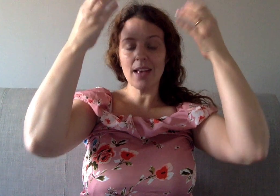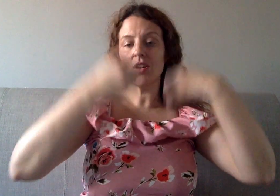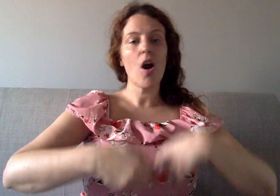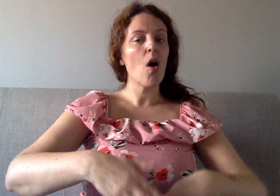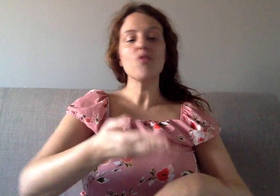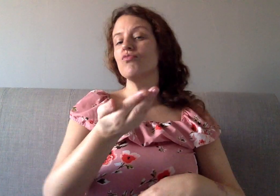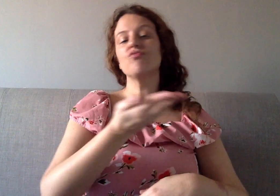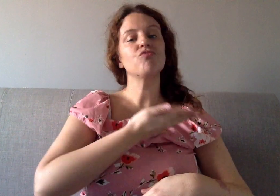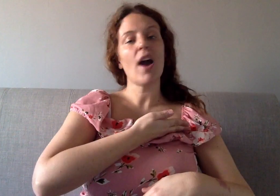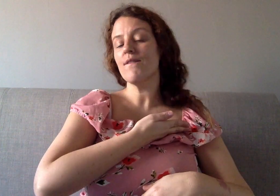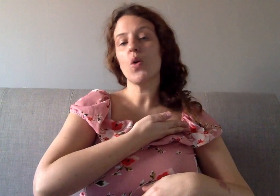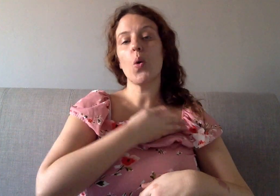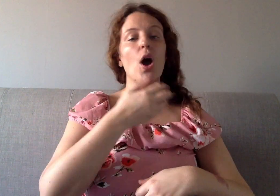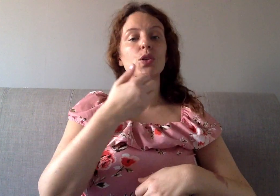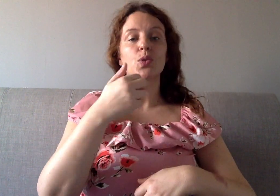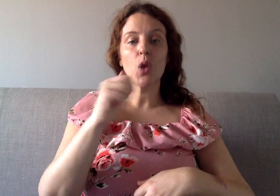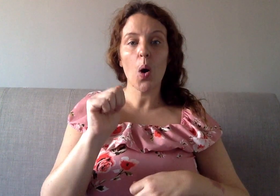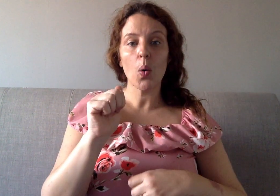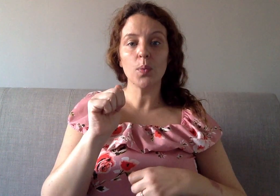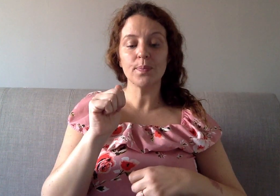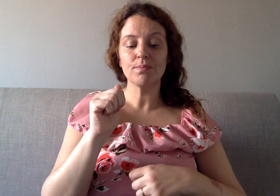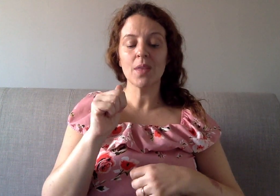So he was no longer the rightful King.